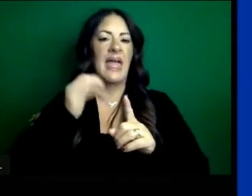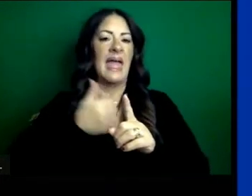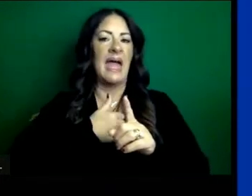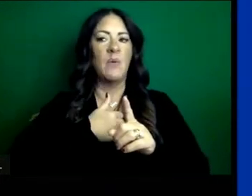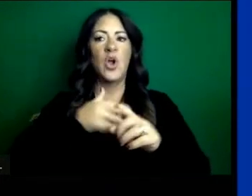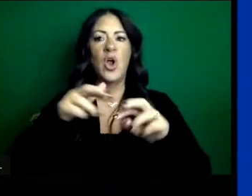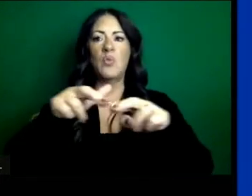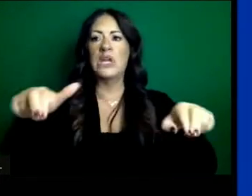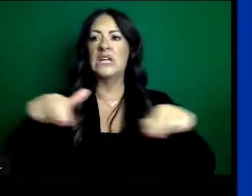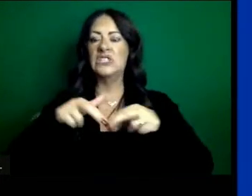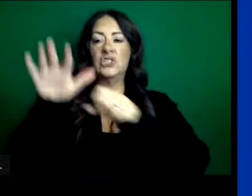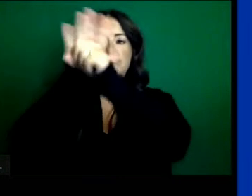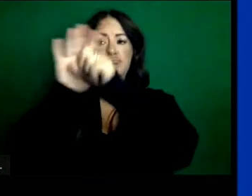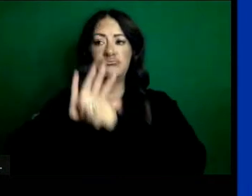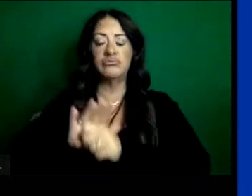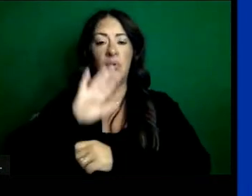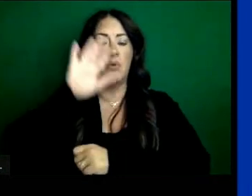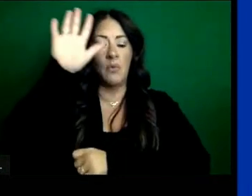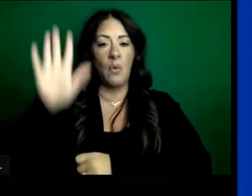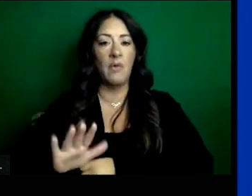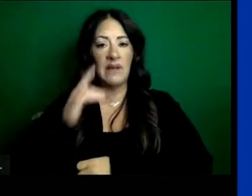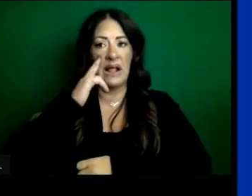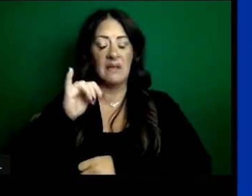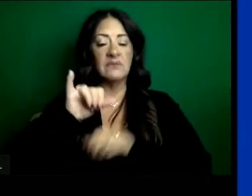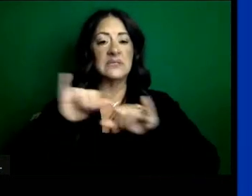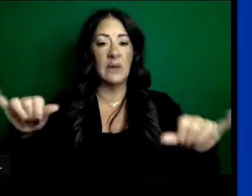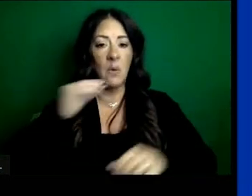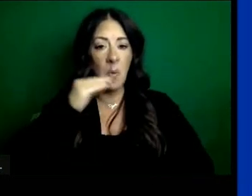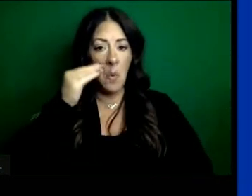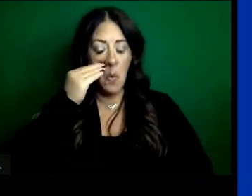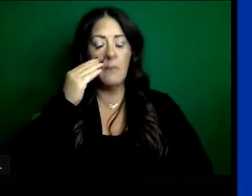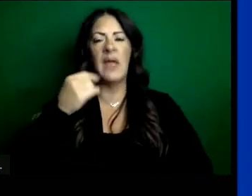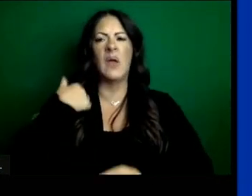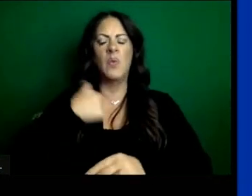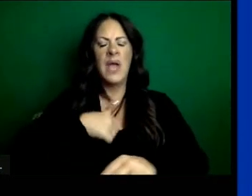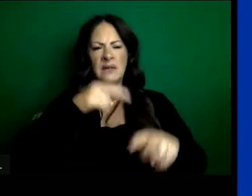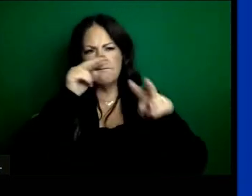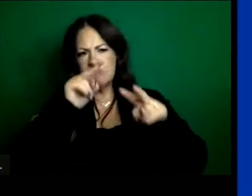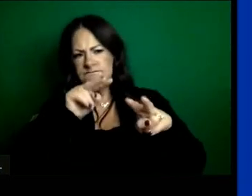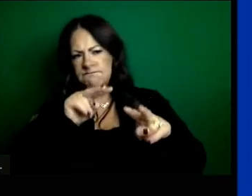CAPACITY FOR THE LAST MANY, MANY WEEKS, NEARLY TWO MONTHS. WE ANNOUNCED OUR REGIONAL STAY